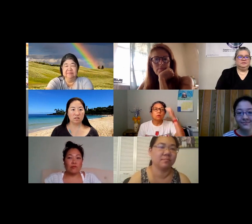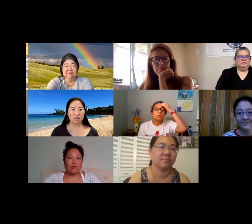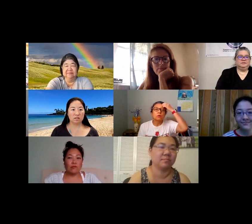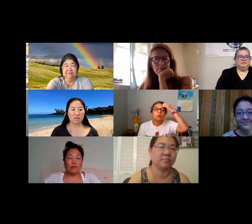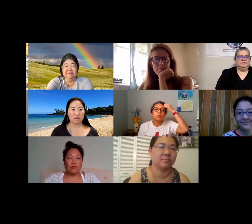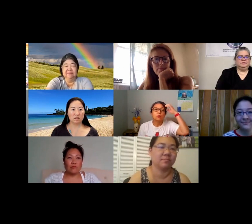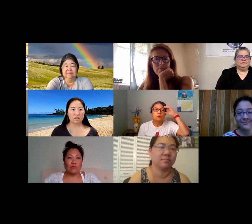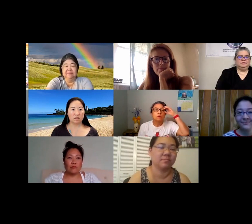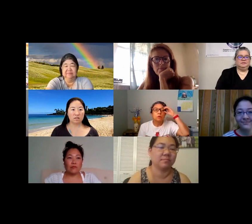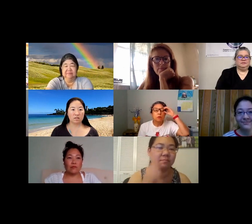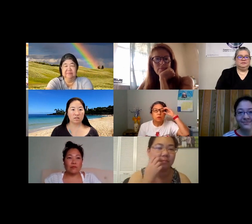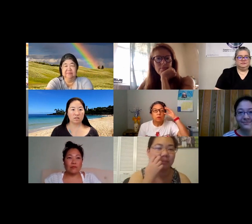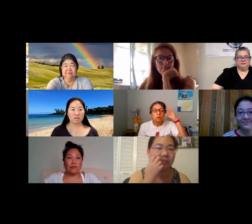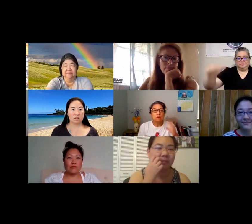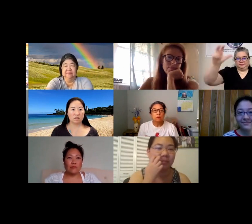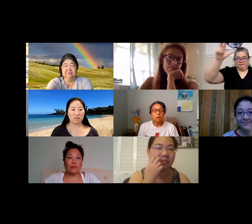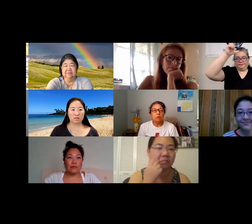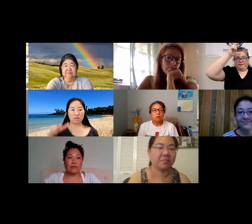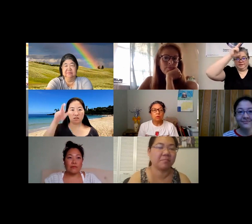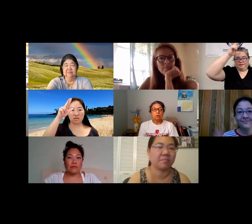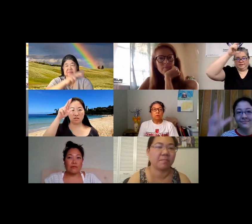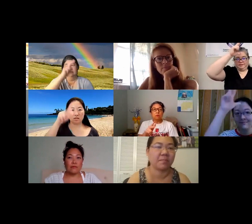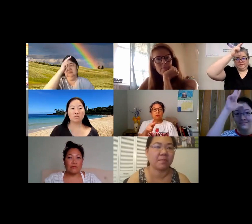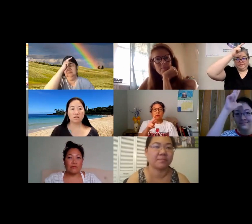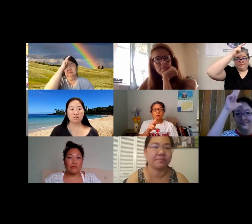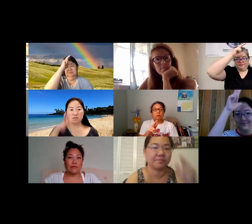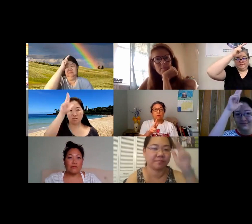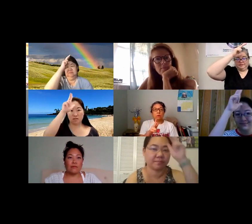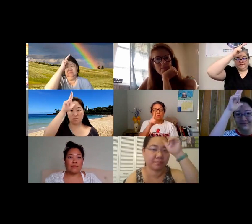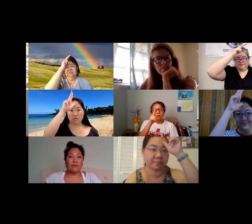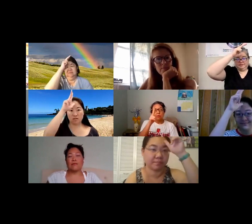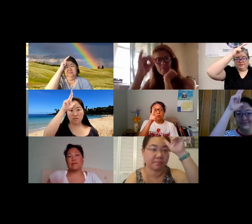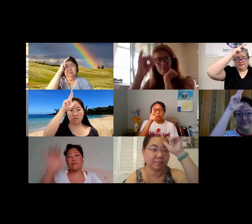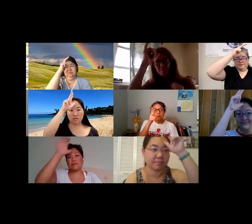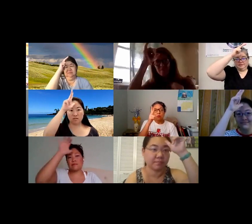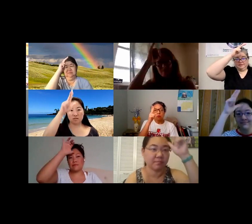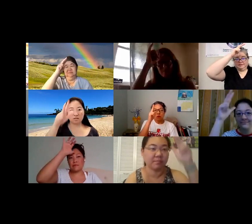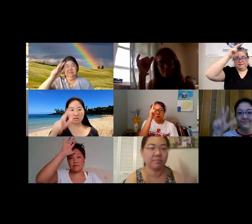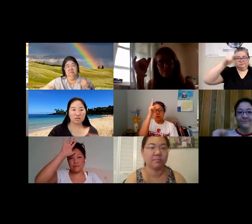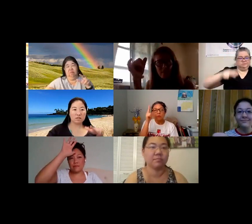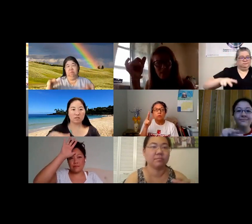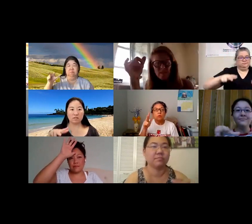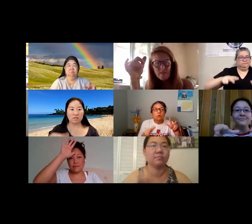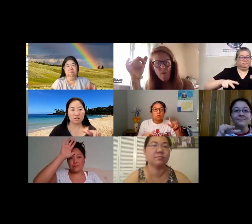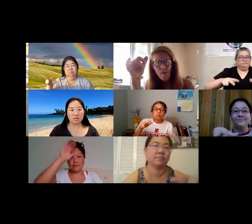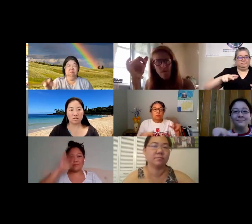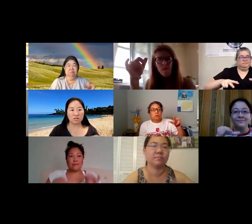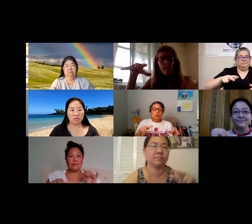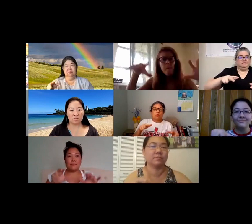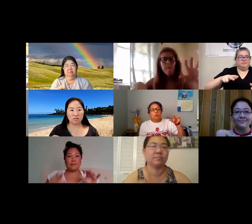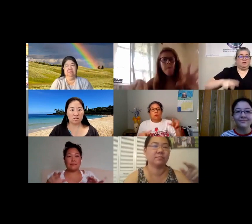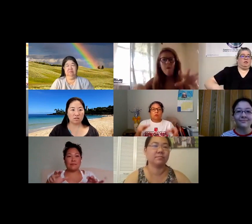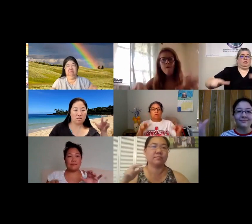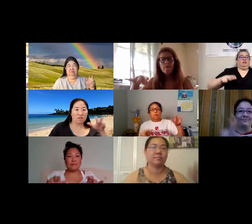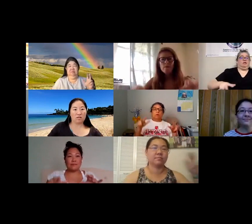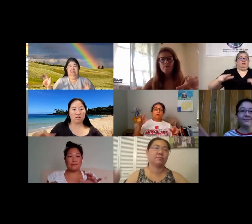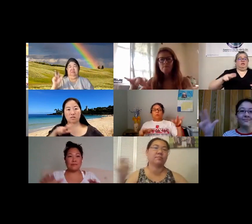and starts marching in the lines. Are we ready? We do it together.